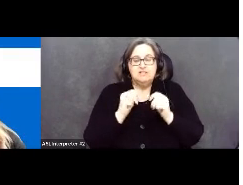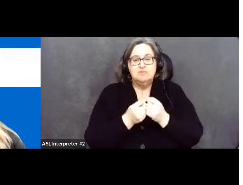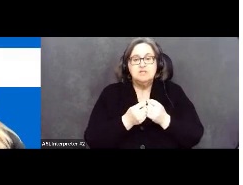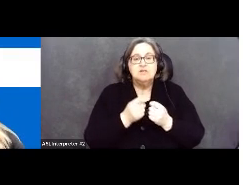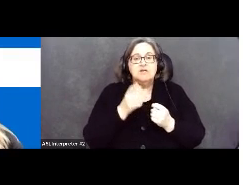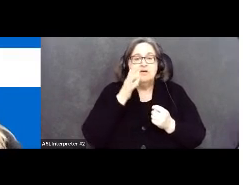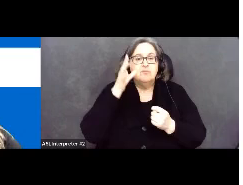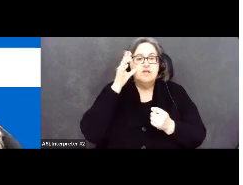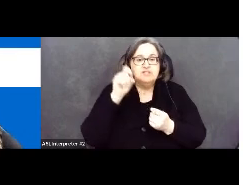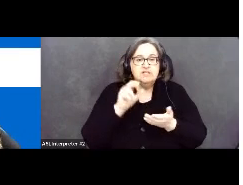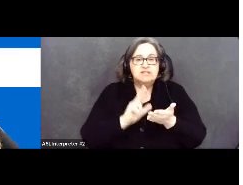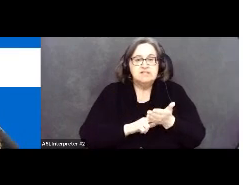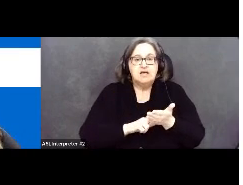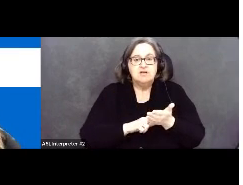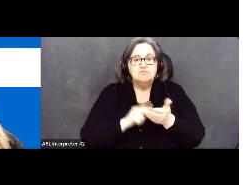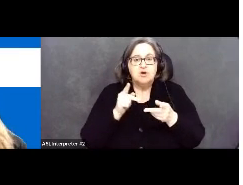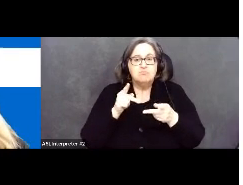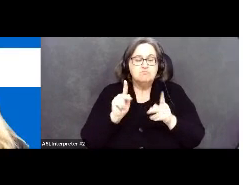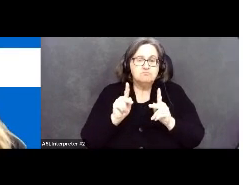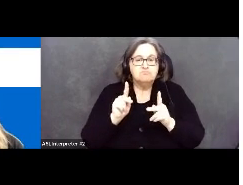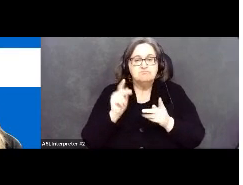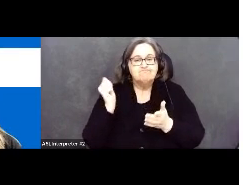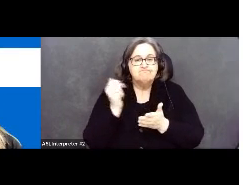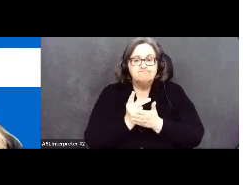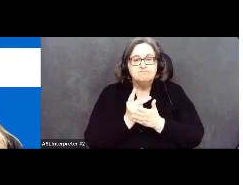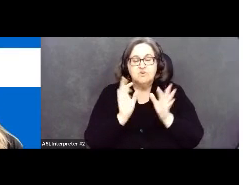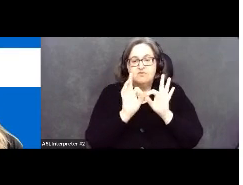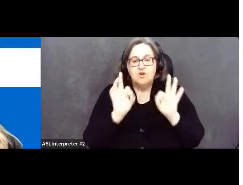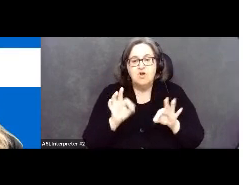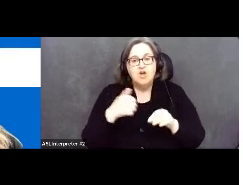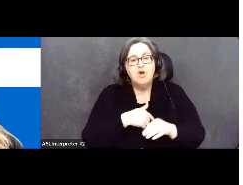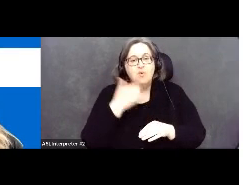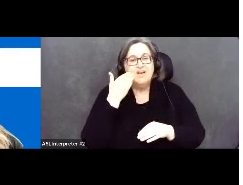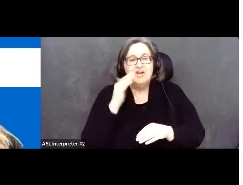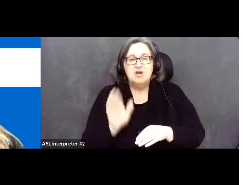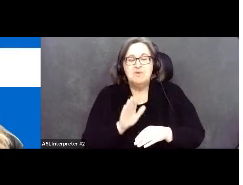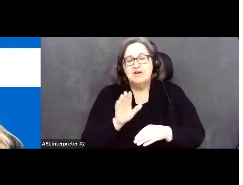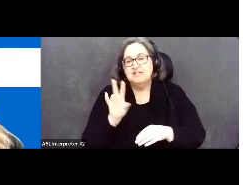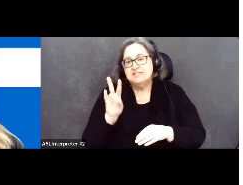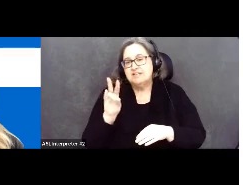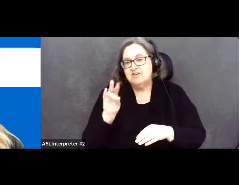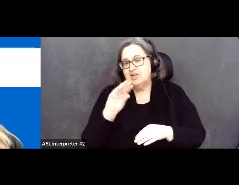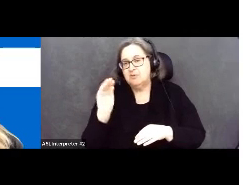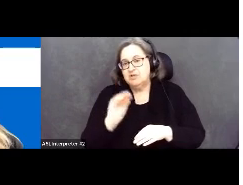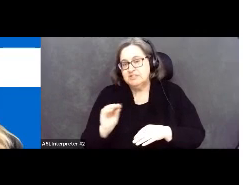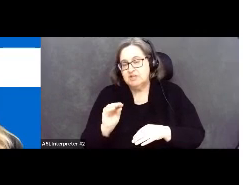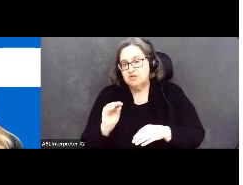to sign a consent form. We know that about 70% of all concussions recover within four weeks.